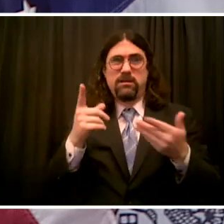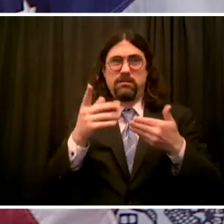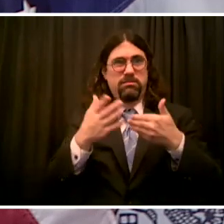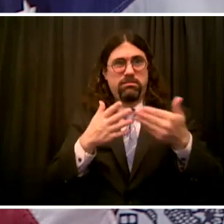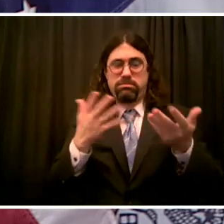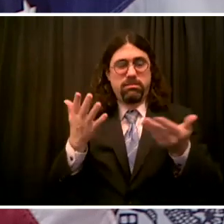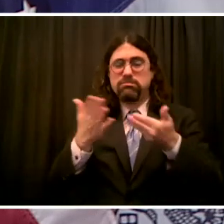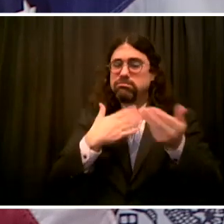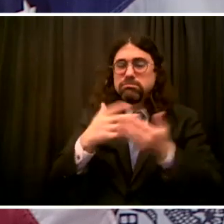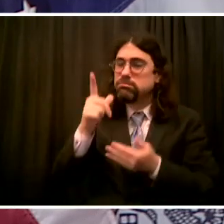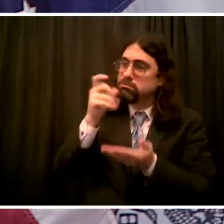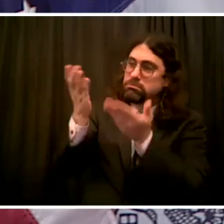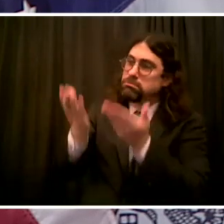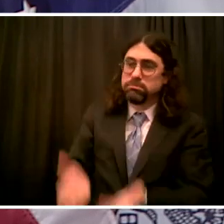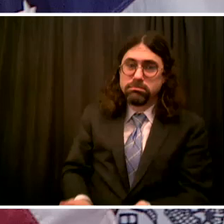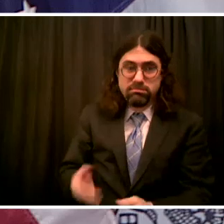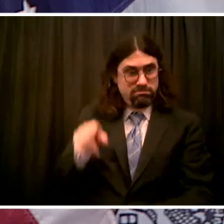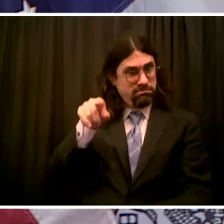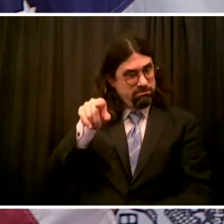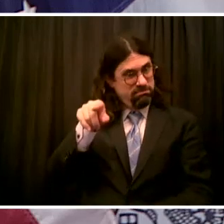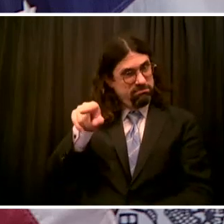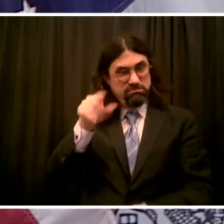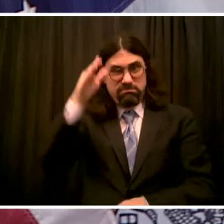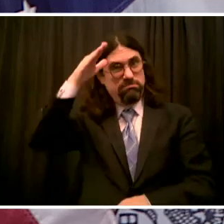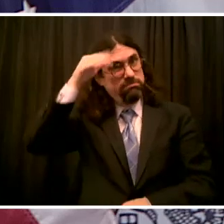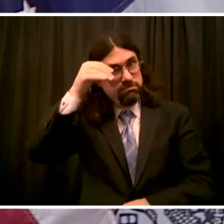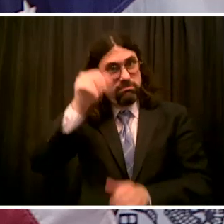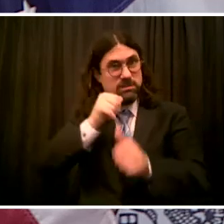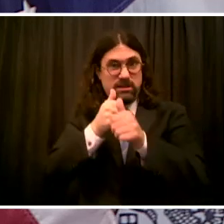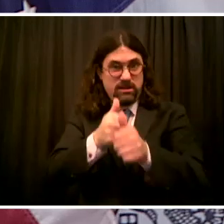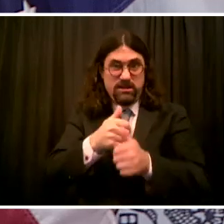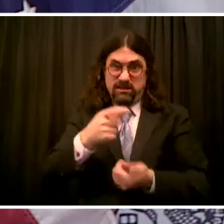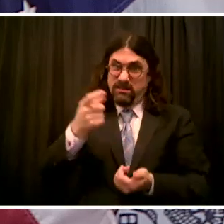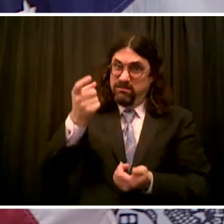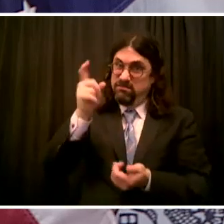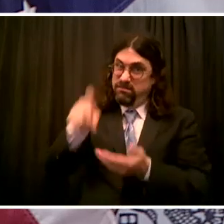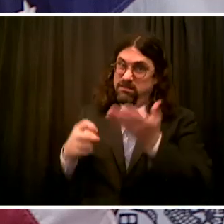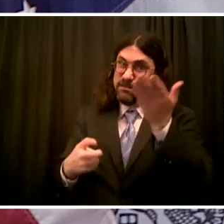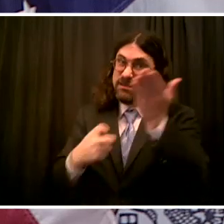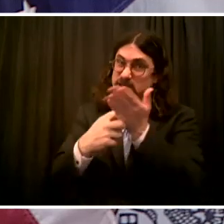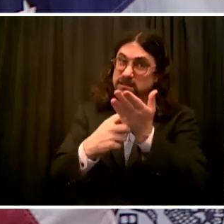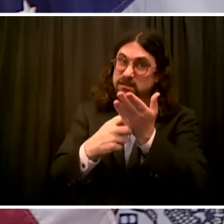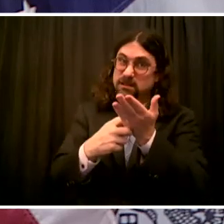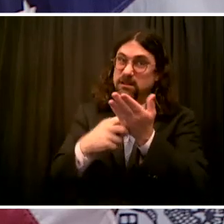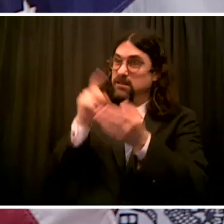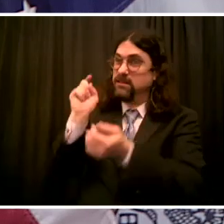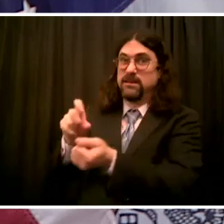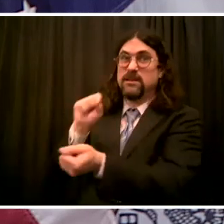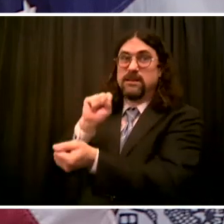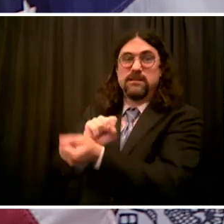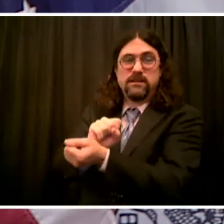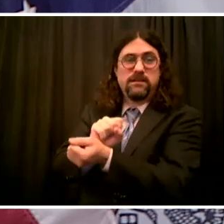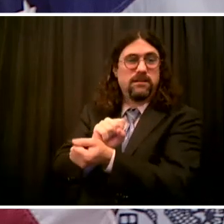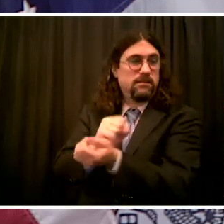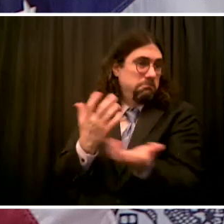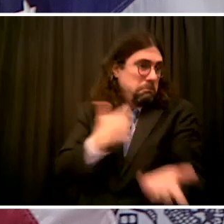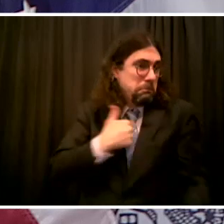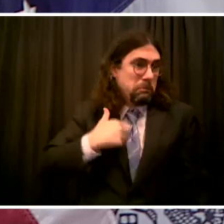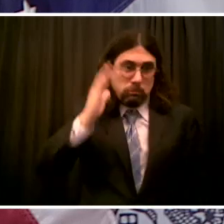OBSERVE THE RULS,E A SUMMON US IS SOMETHING WE'LL USE WHEN NEEDE D. YOU HAVE TO UNDERSTAND THE